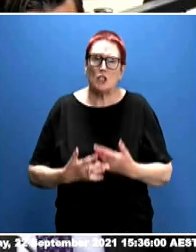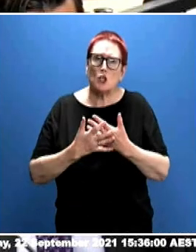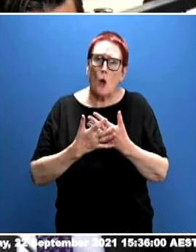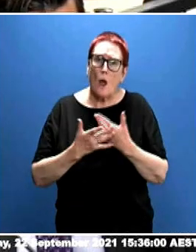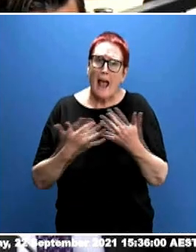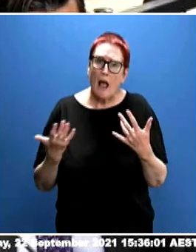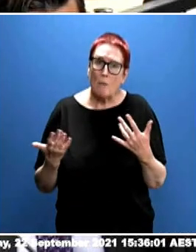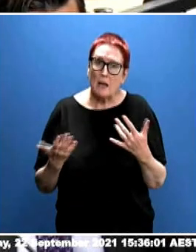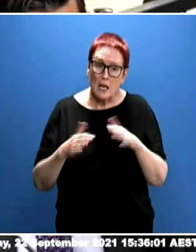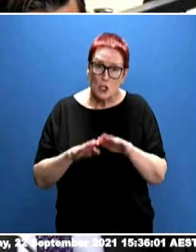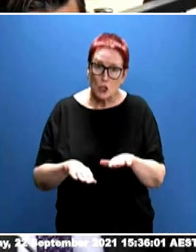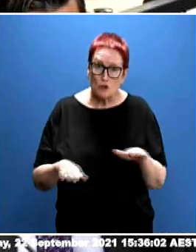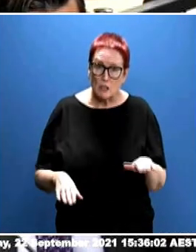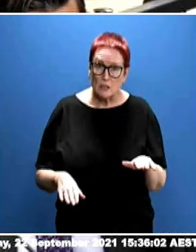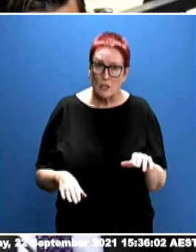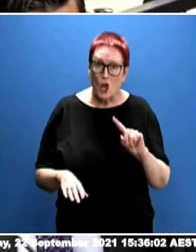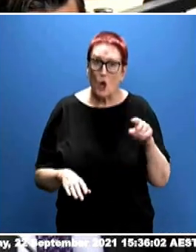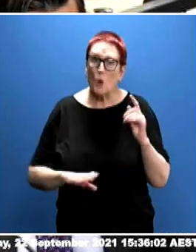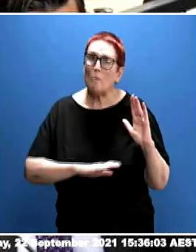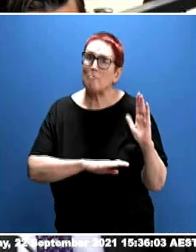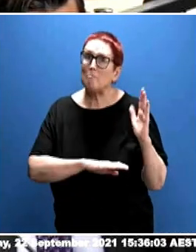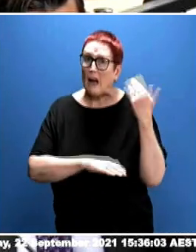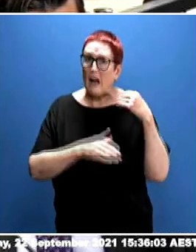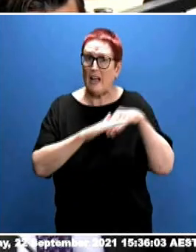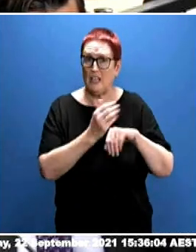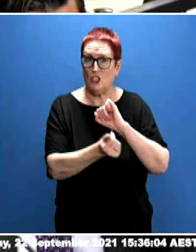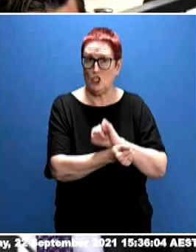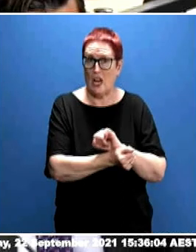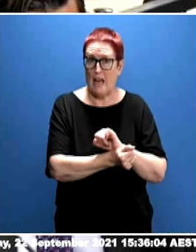but have a custodial history behind them before they enter the Kath French Centre?